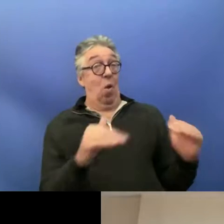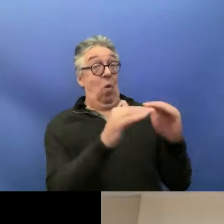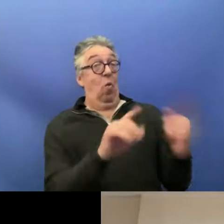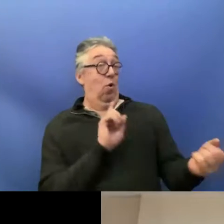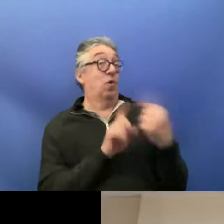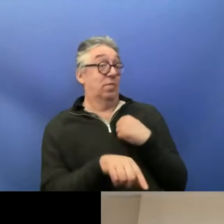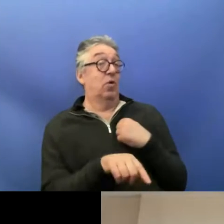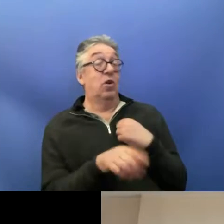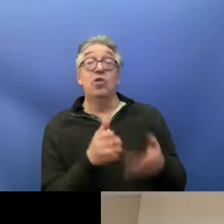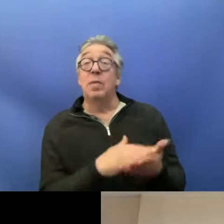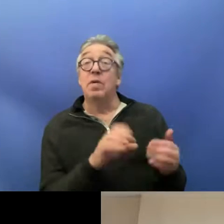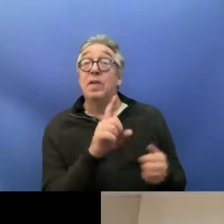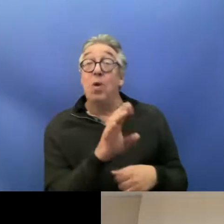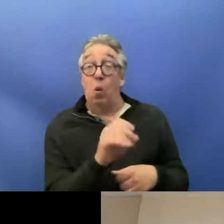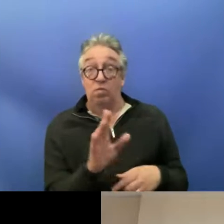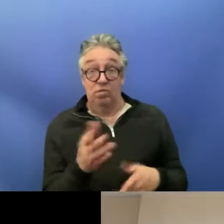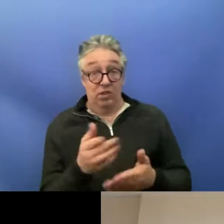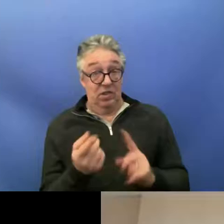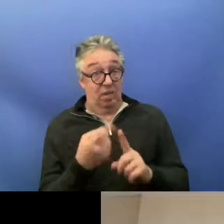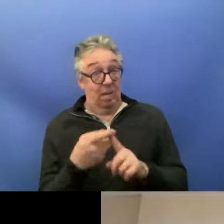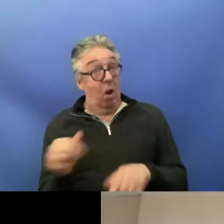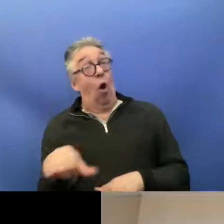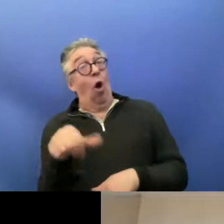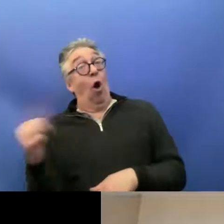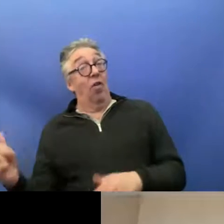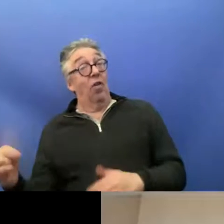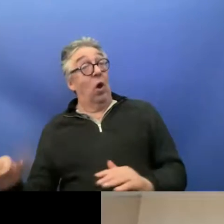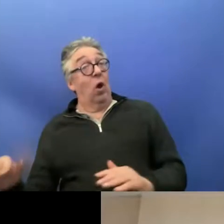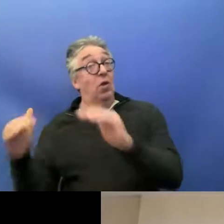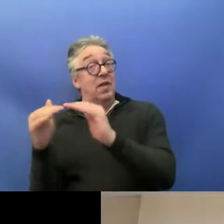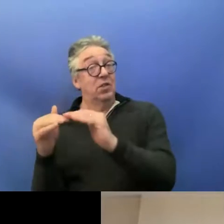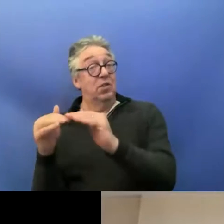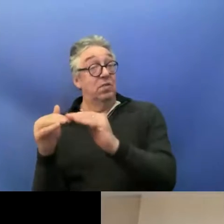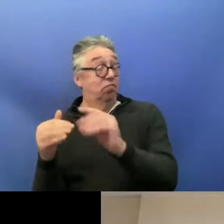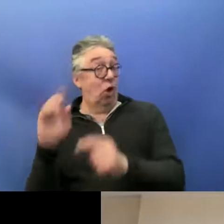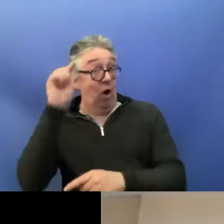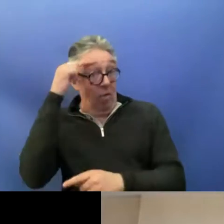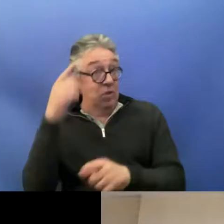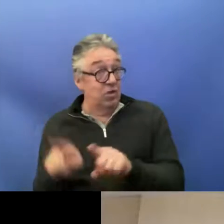Sometimes not just OPDs, but other organizations using it.